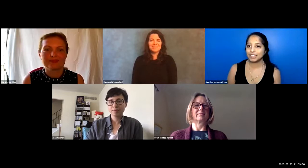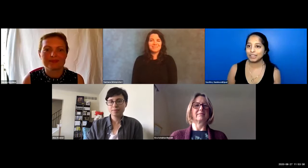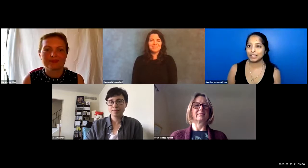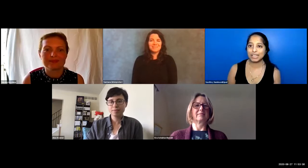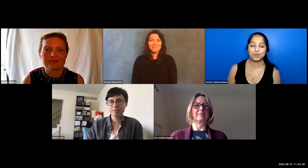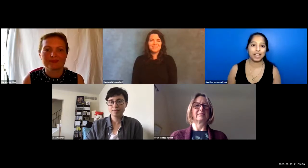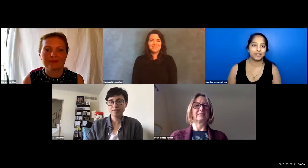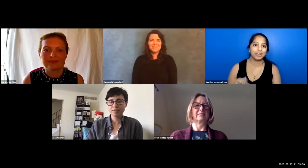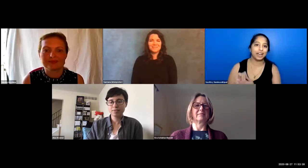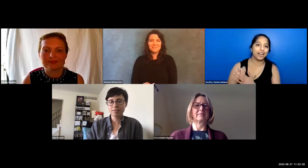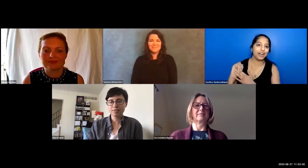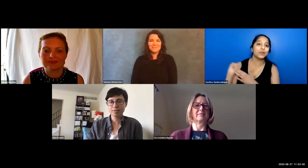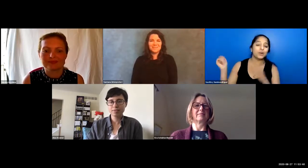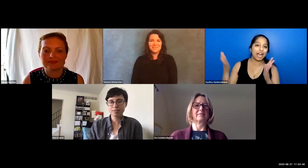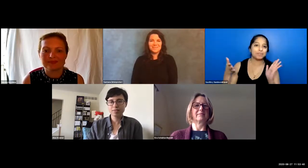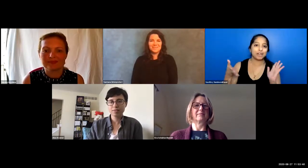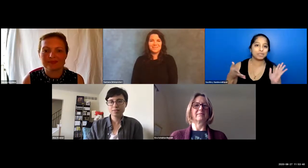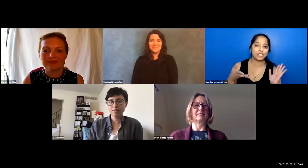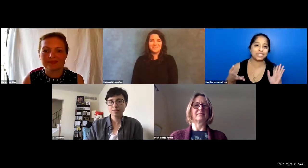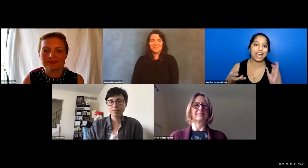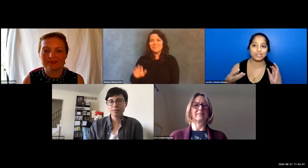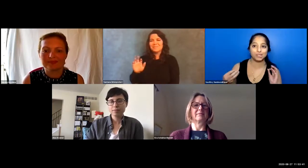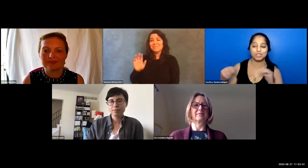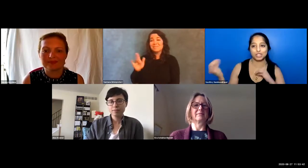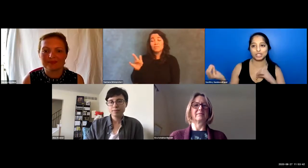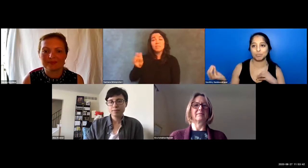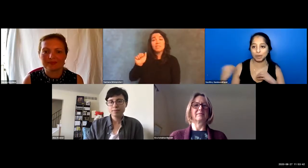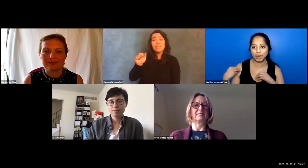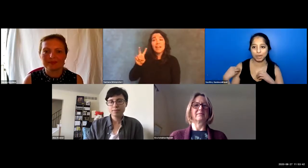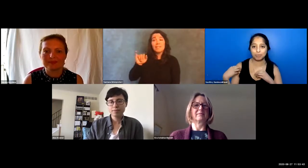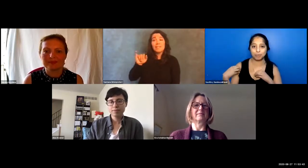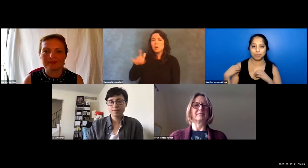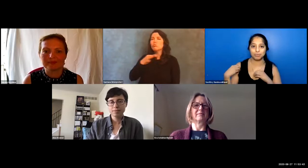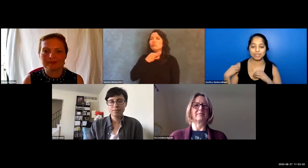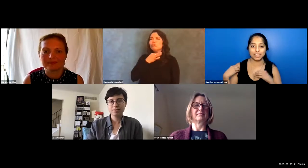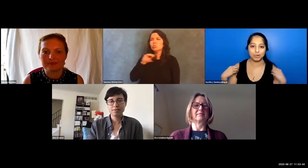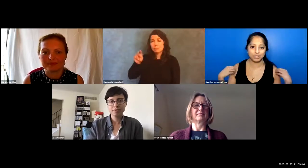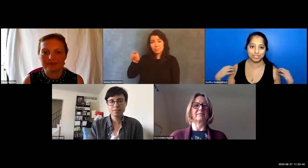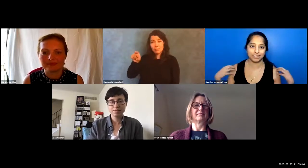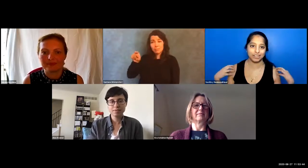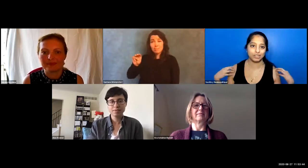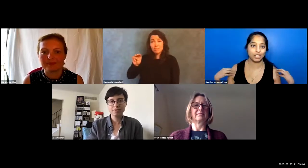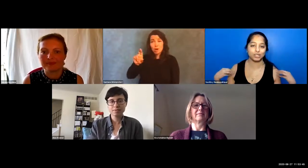Savithry Namboodiripad: So I don't know -- I'm curious to ask you, because Marc brought up sound change.